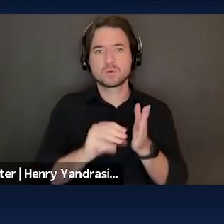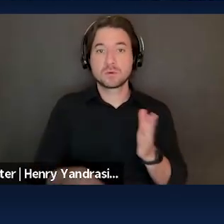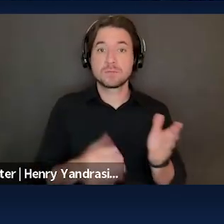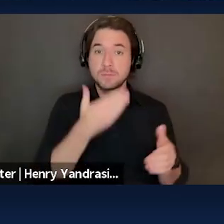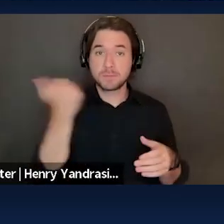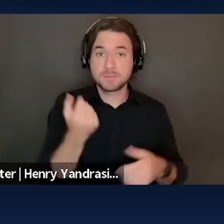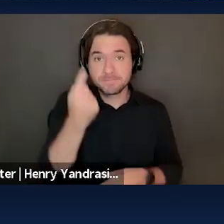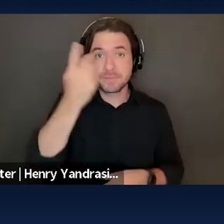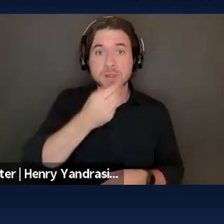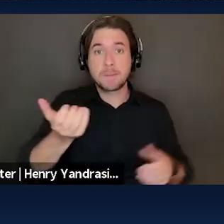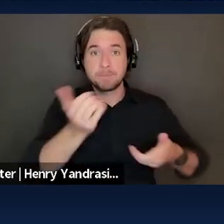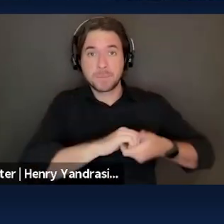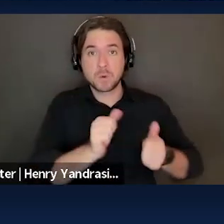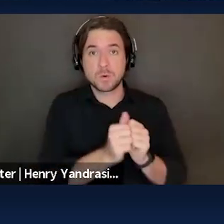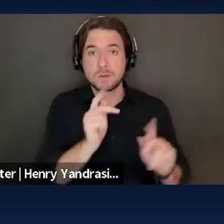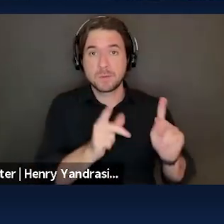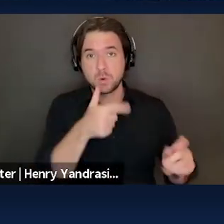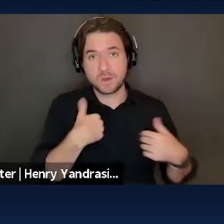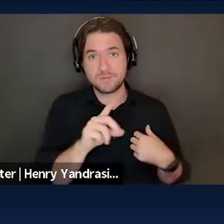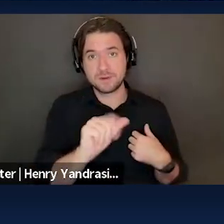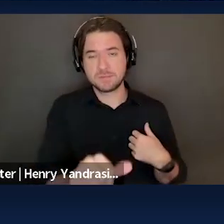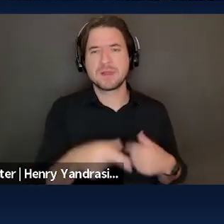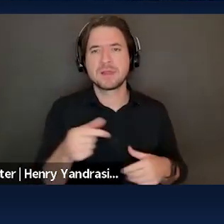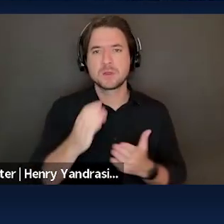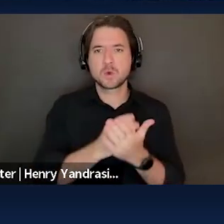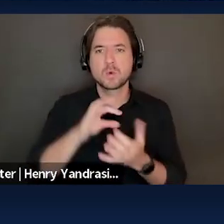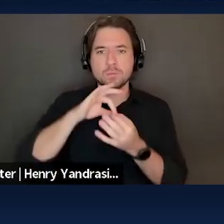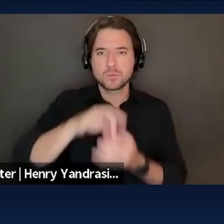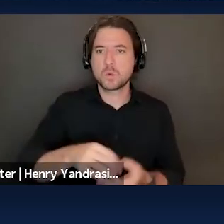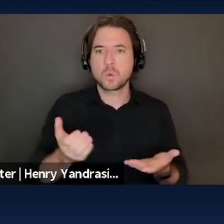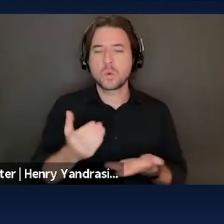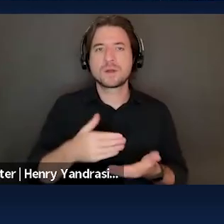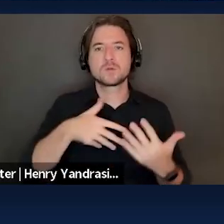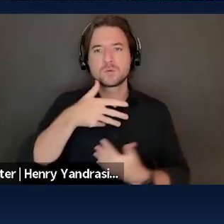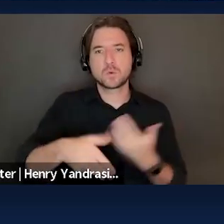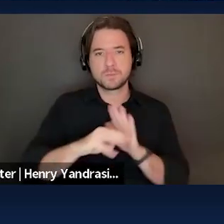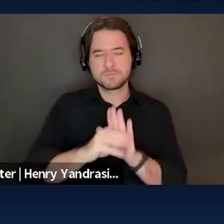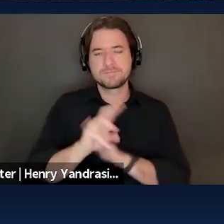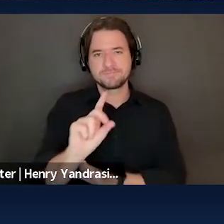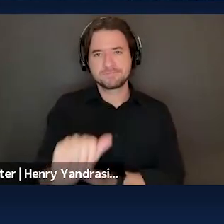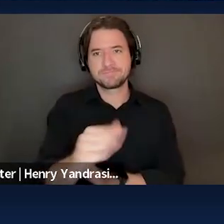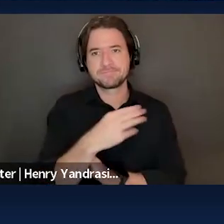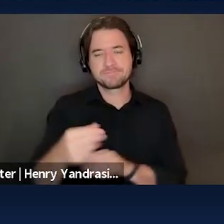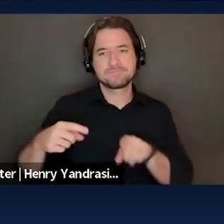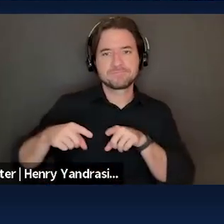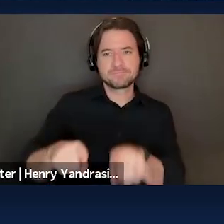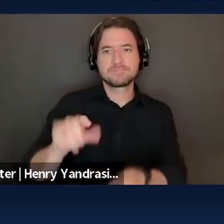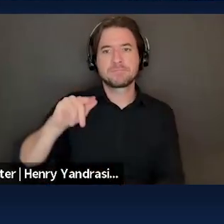with people with disabilities. The course is grounded in the social model of disability and intentionally aligned with the IPEC competencies.